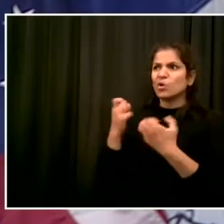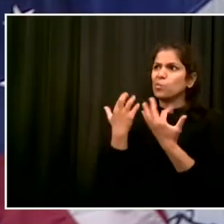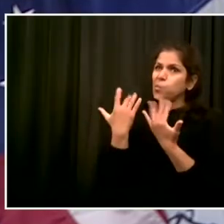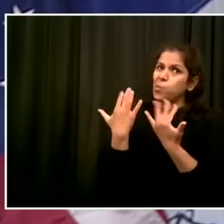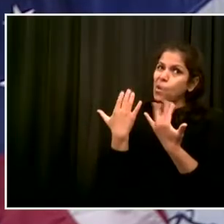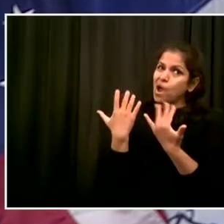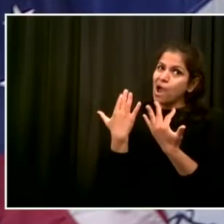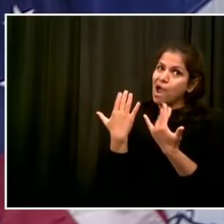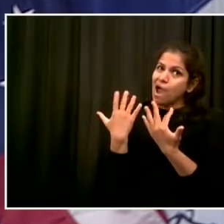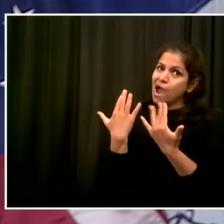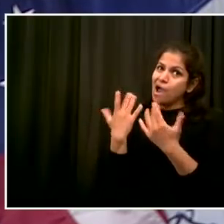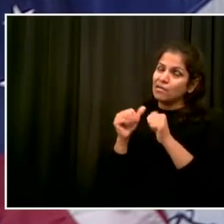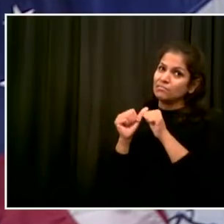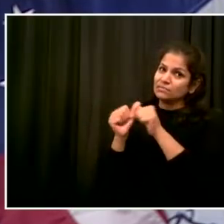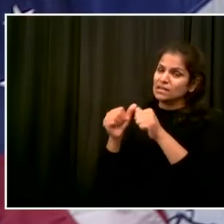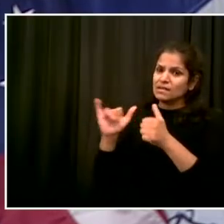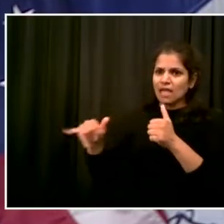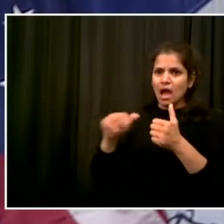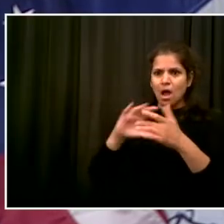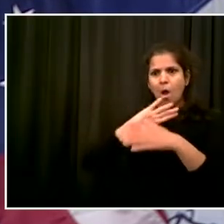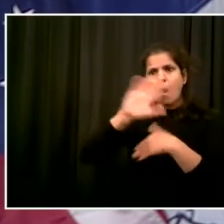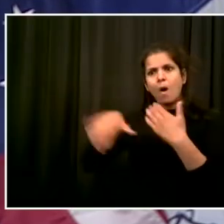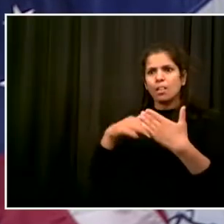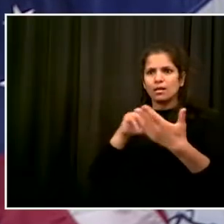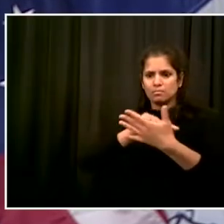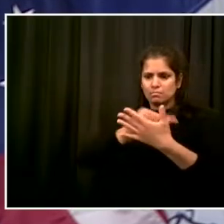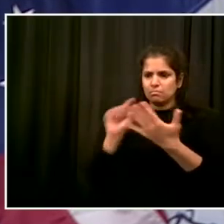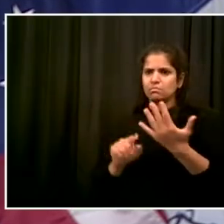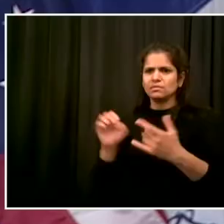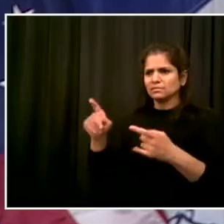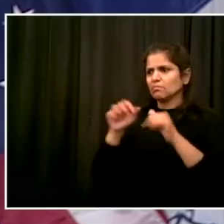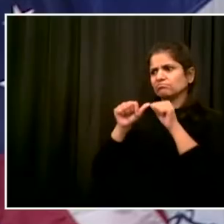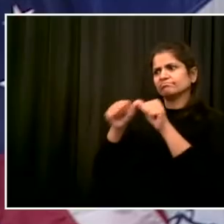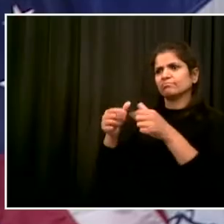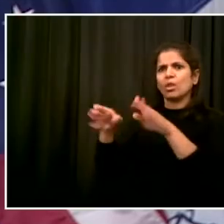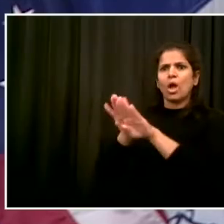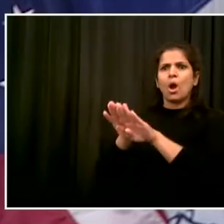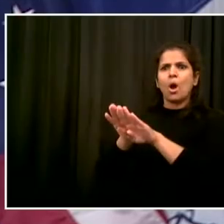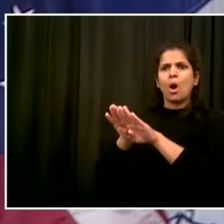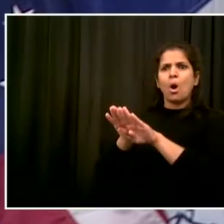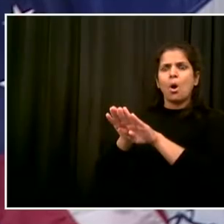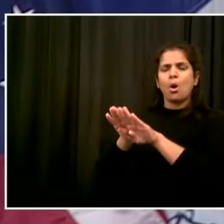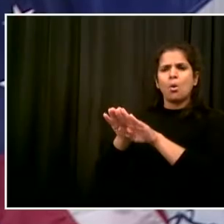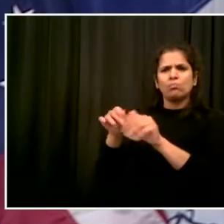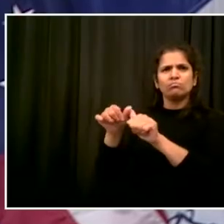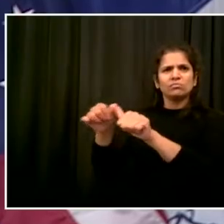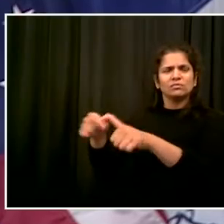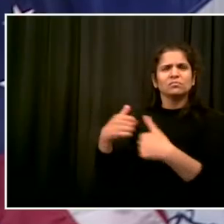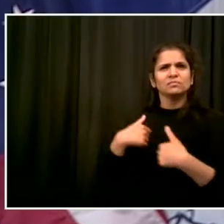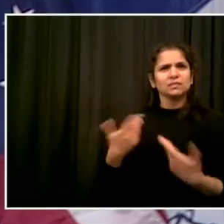LAISNDO R Y AN BOROUGH THAT HIT